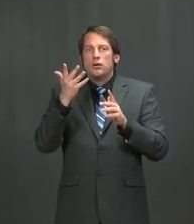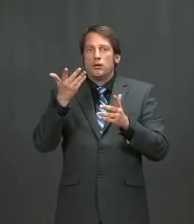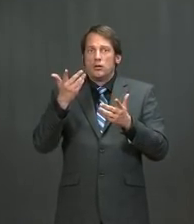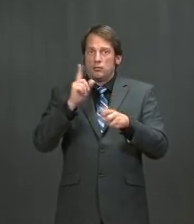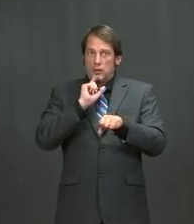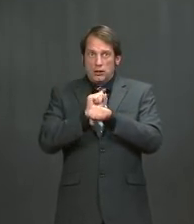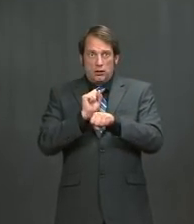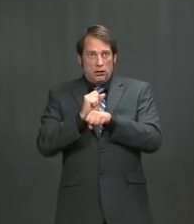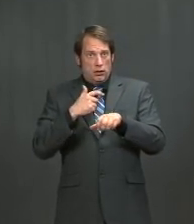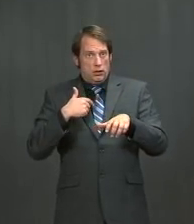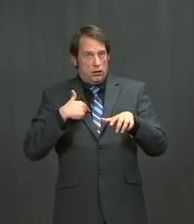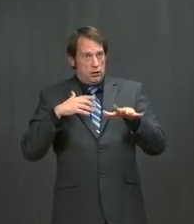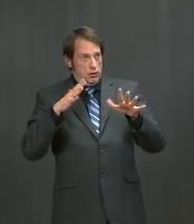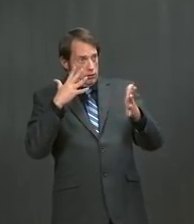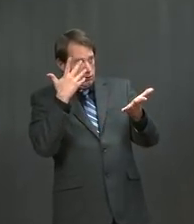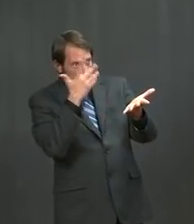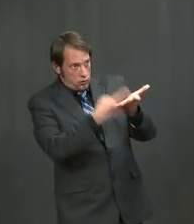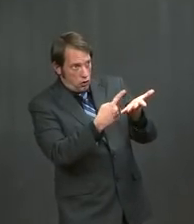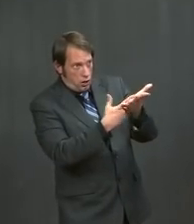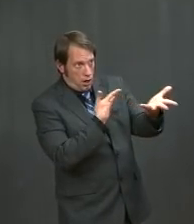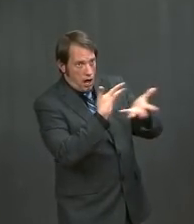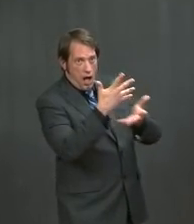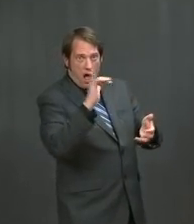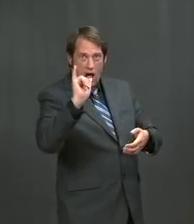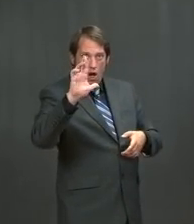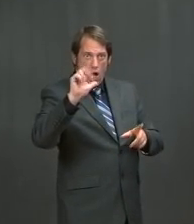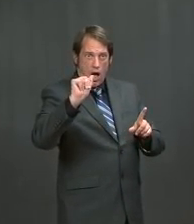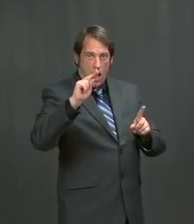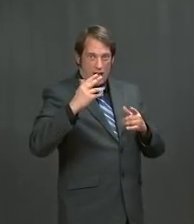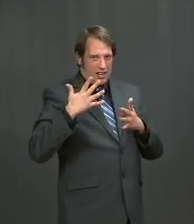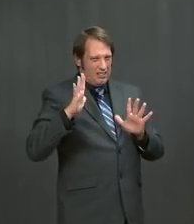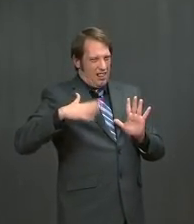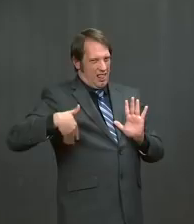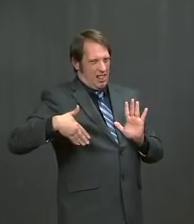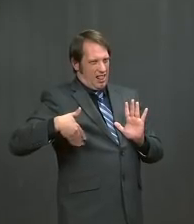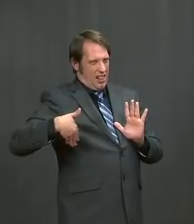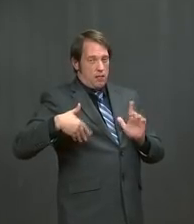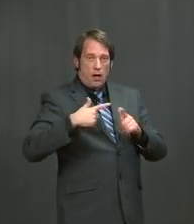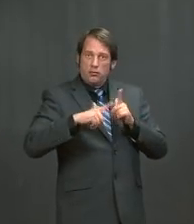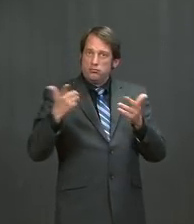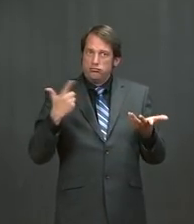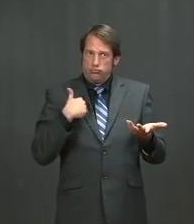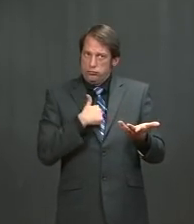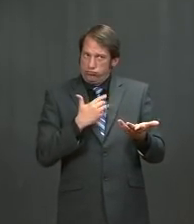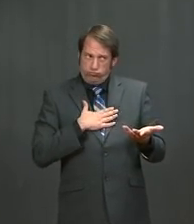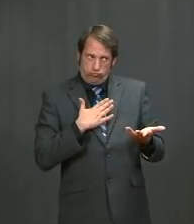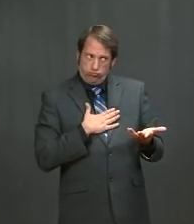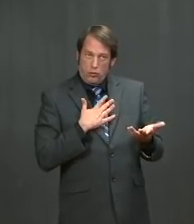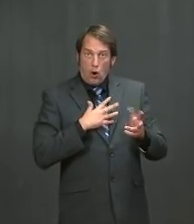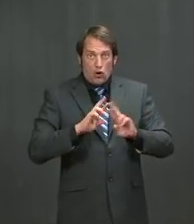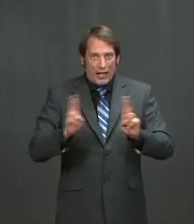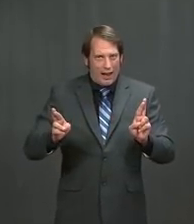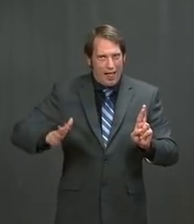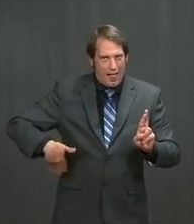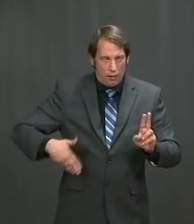though we remain certainly open to that prospect. Go ahead. I'll come back to you, Kaitlan. I'm sorry. Go ahead. The Press: You mentioned, last week, on infrastructure